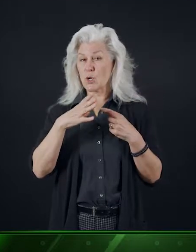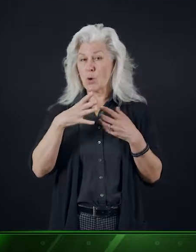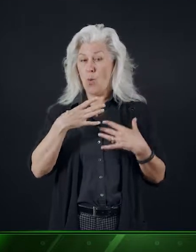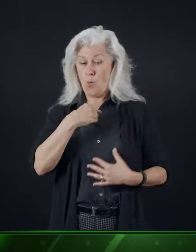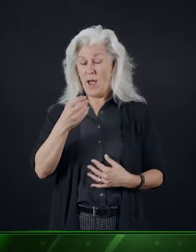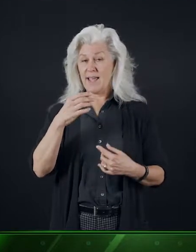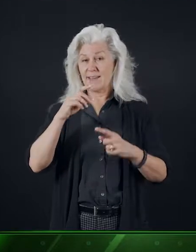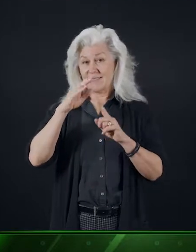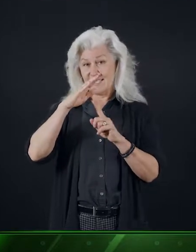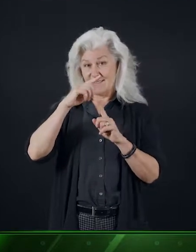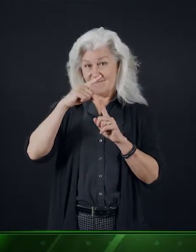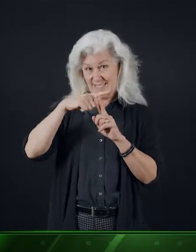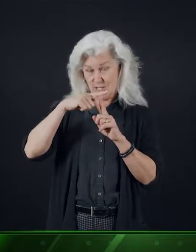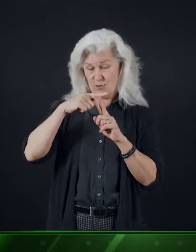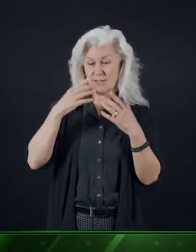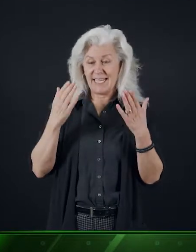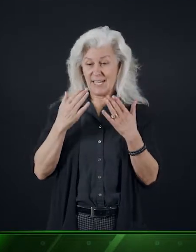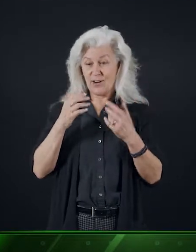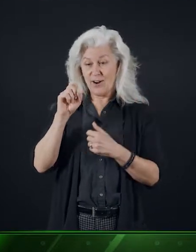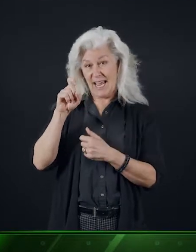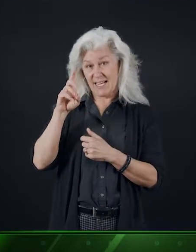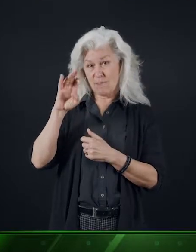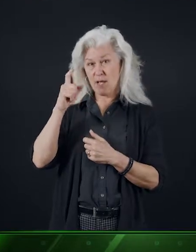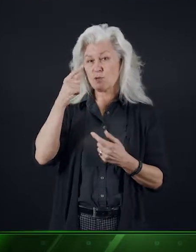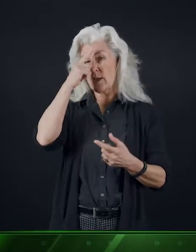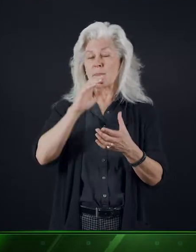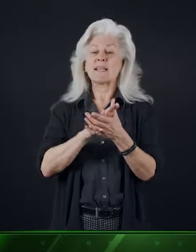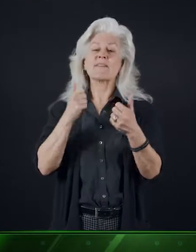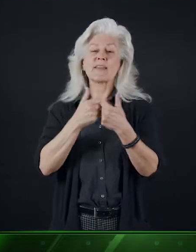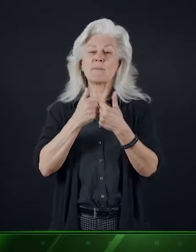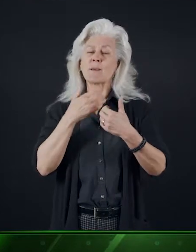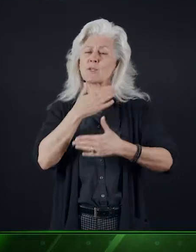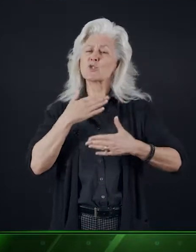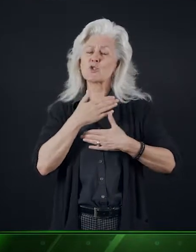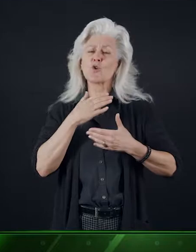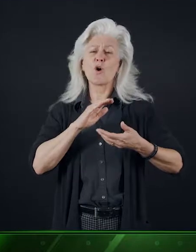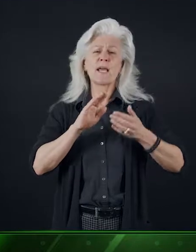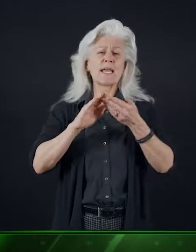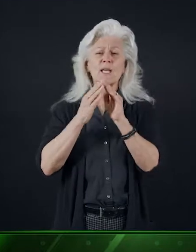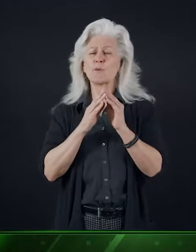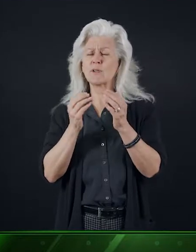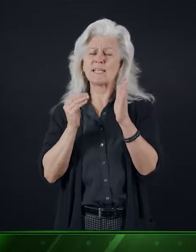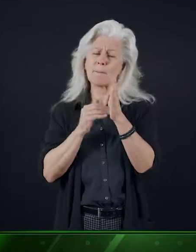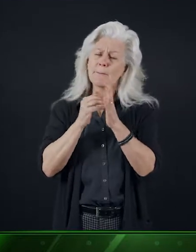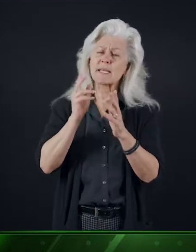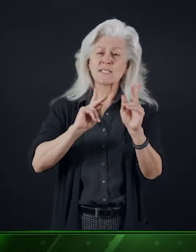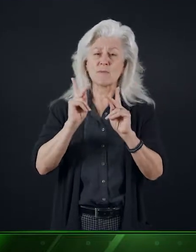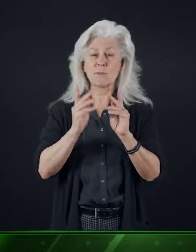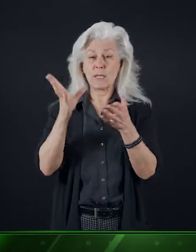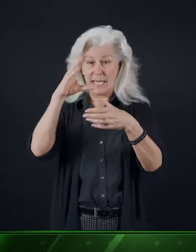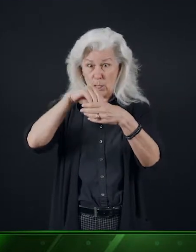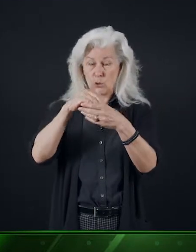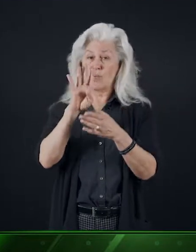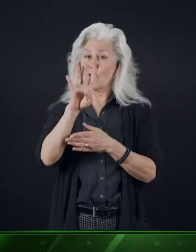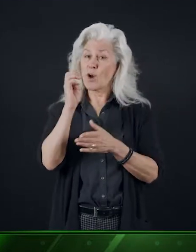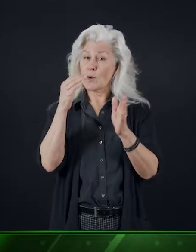we believe that gaming can bring joy and community to billions of people, including the more than 400 million players with disabilities.